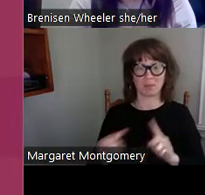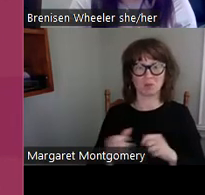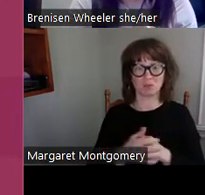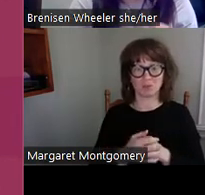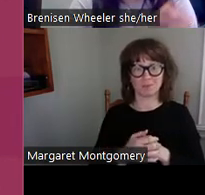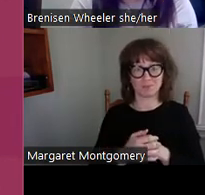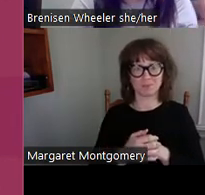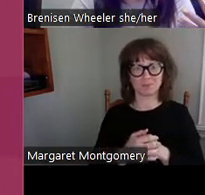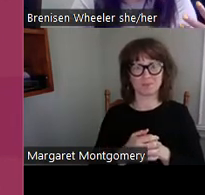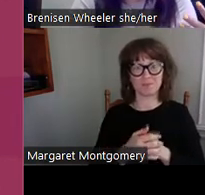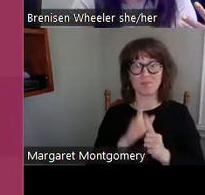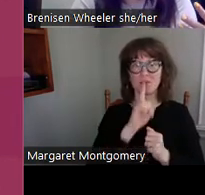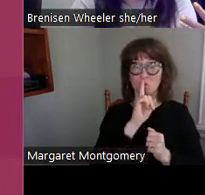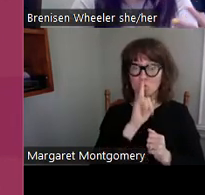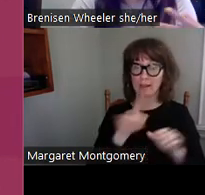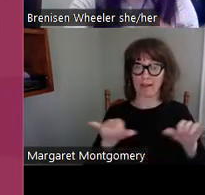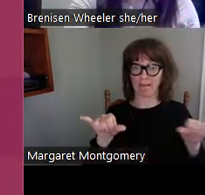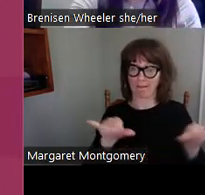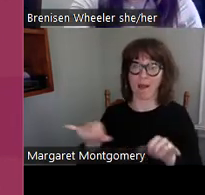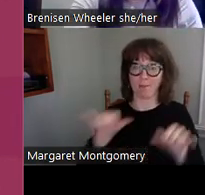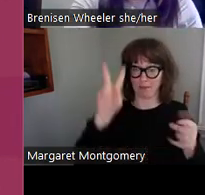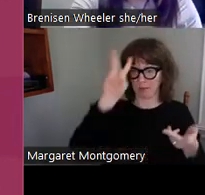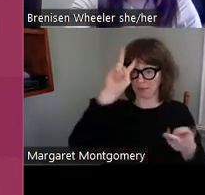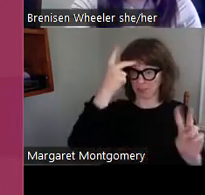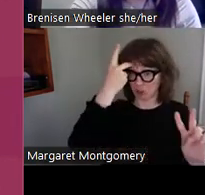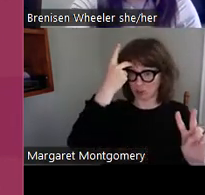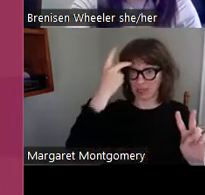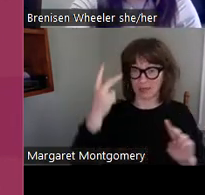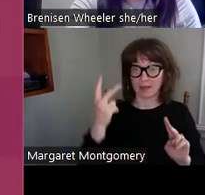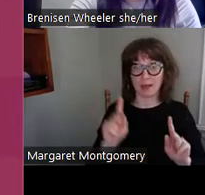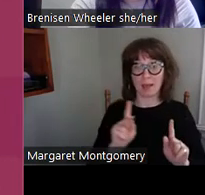13:04:53 So a really common misconception is that people who win is abuse as a trail